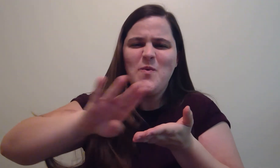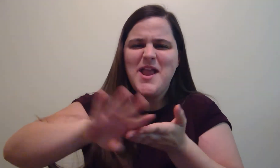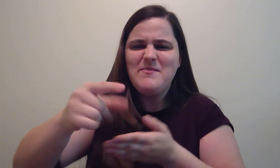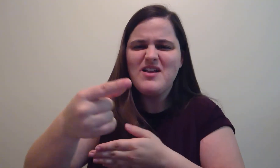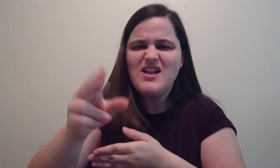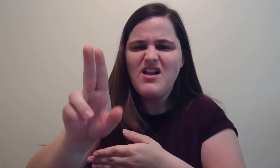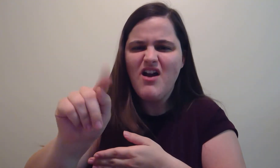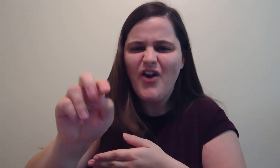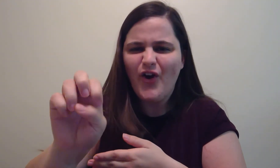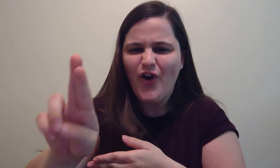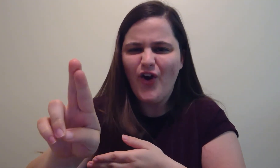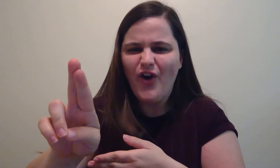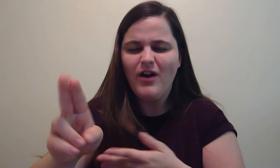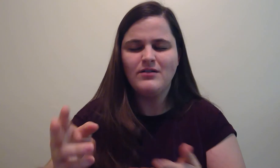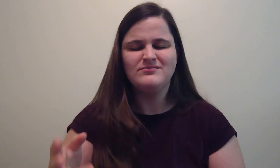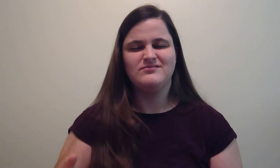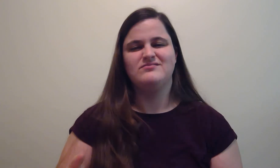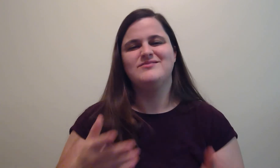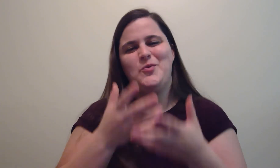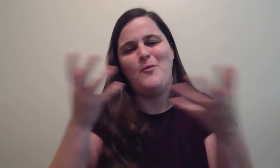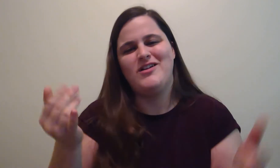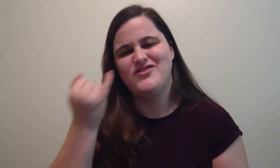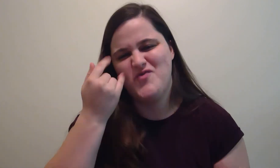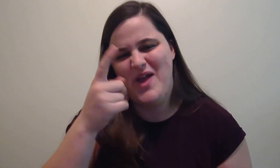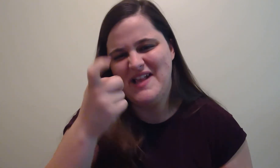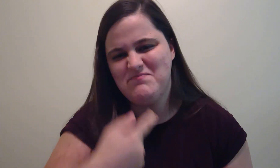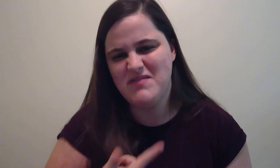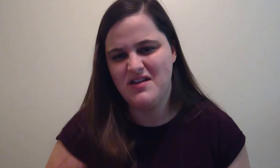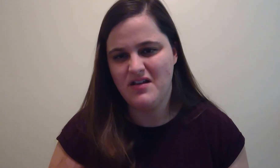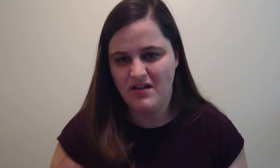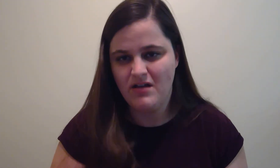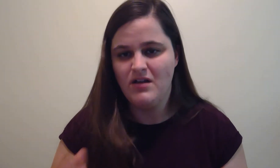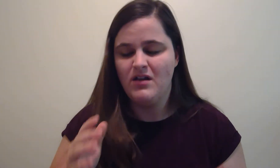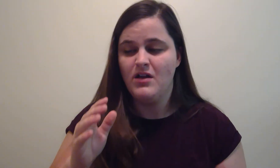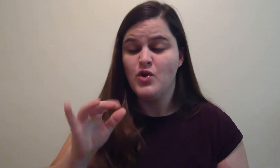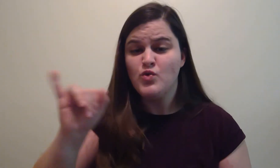then sweep the walkways and gutter, which is going a little overboard, if you ask me.